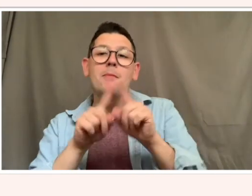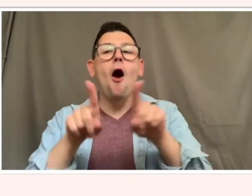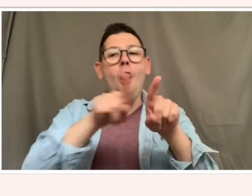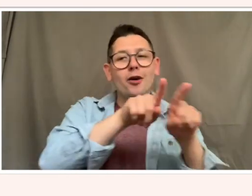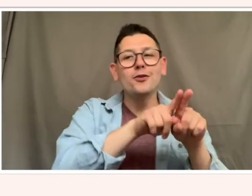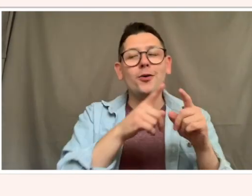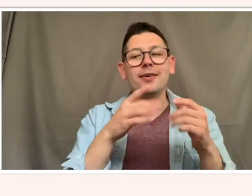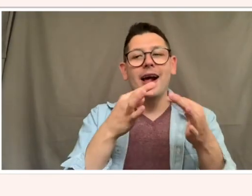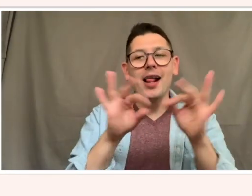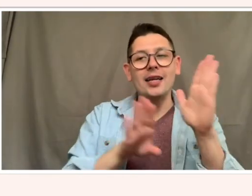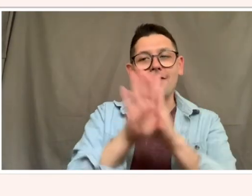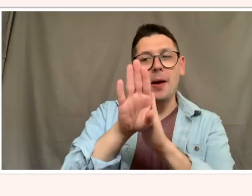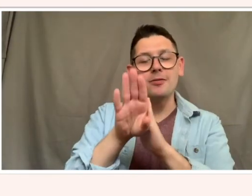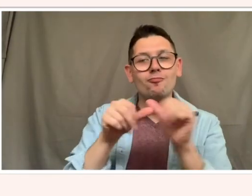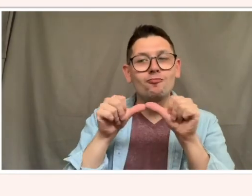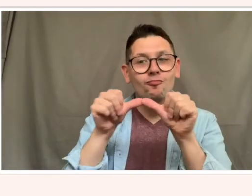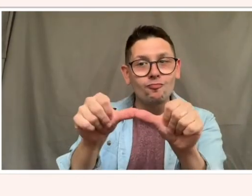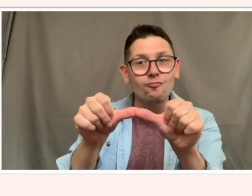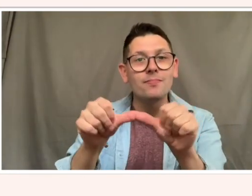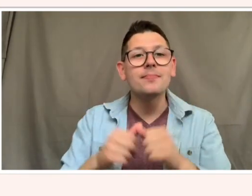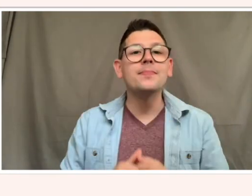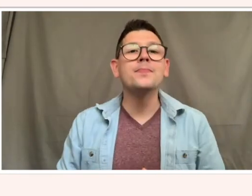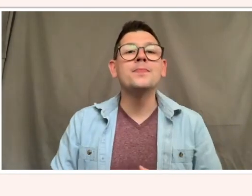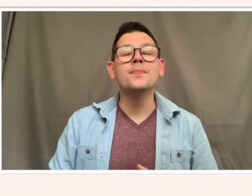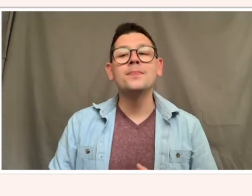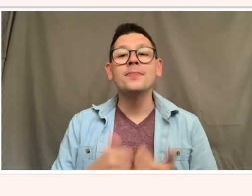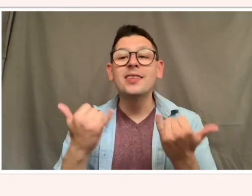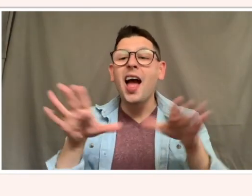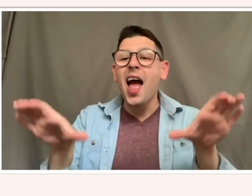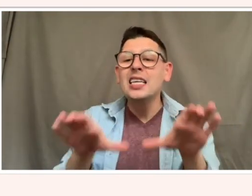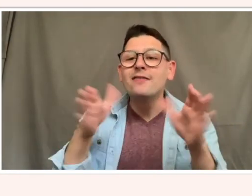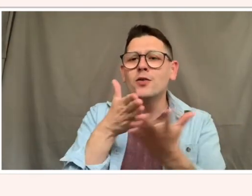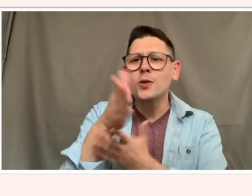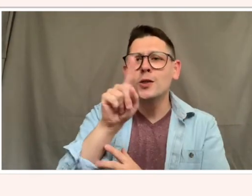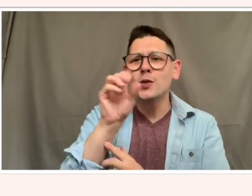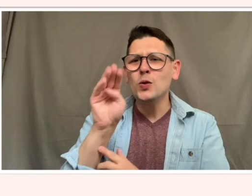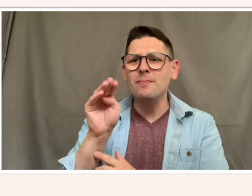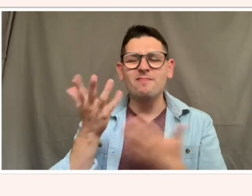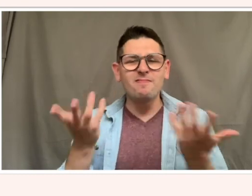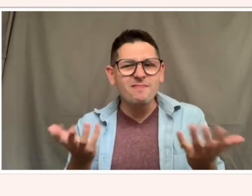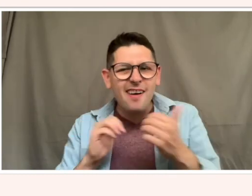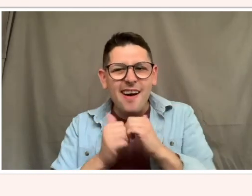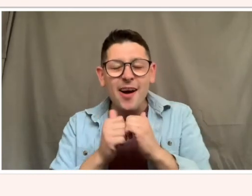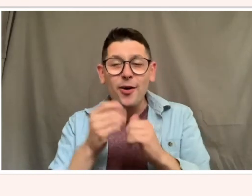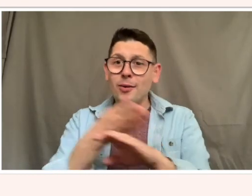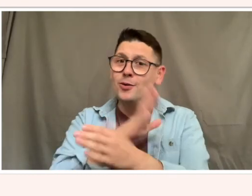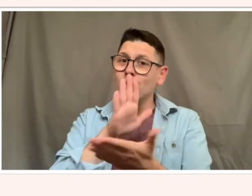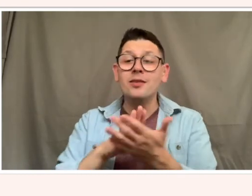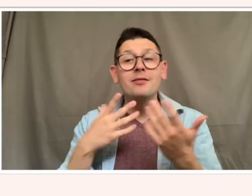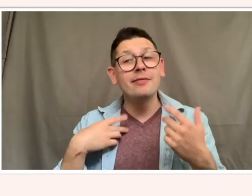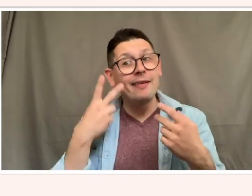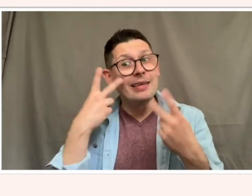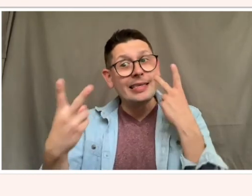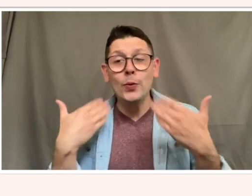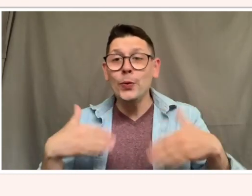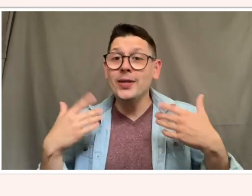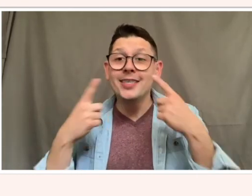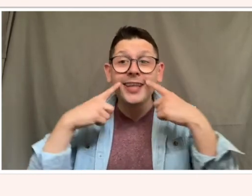it's great to have those minutes continuing as well as language development. We do some activities through Zoom.